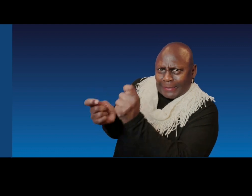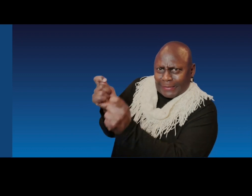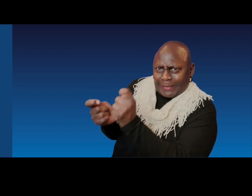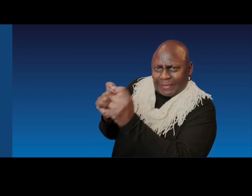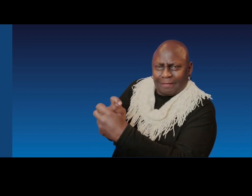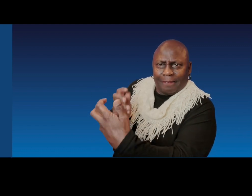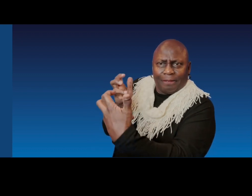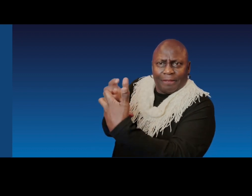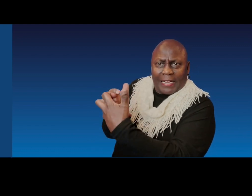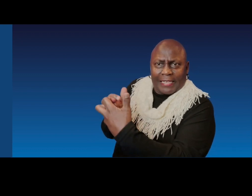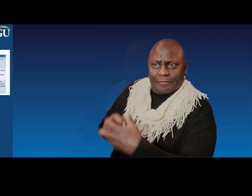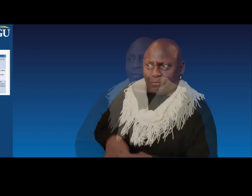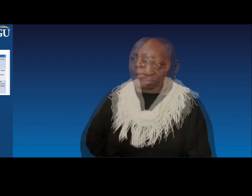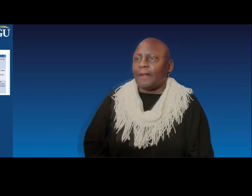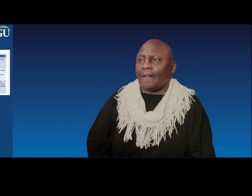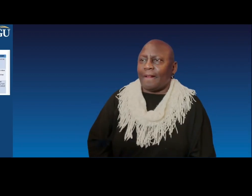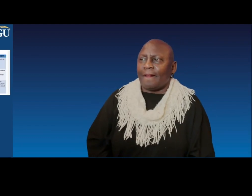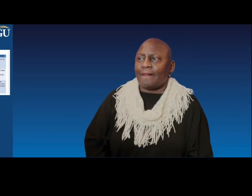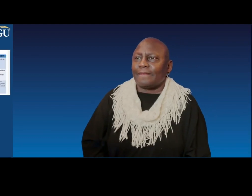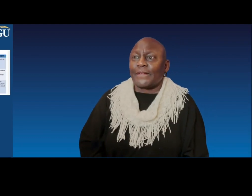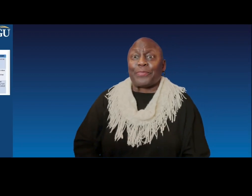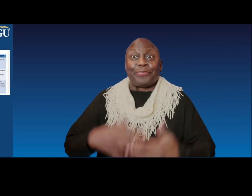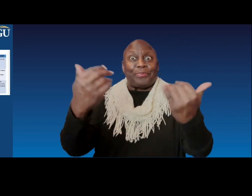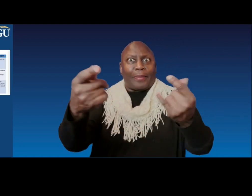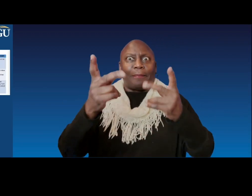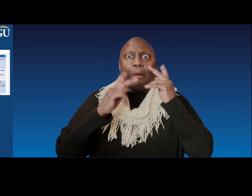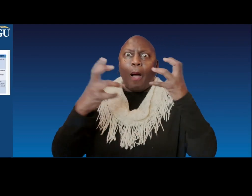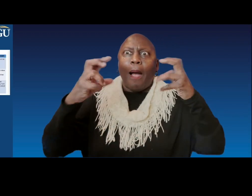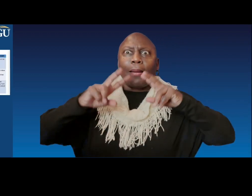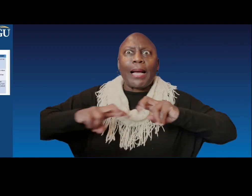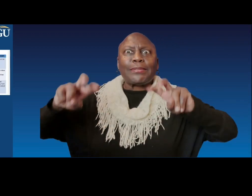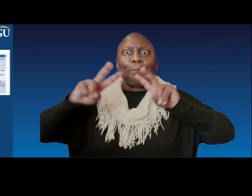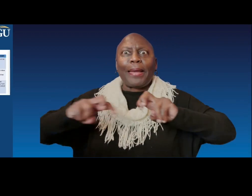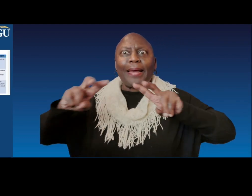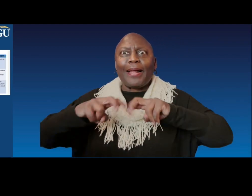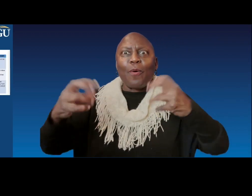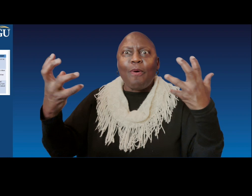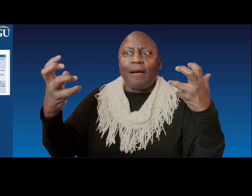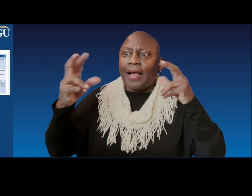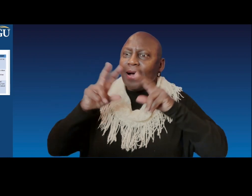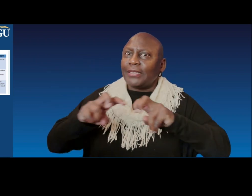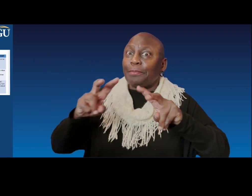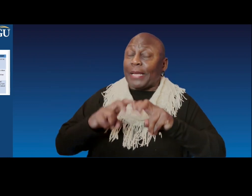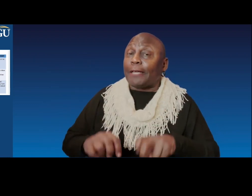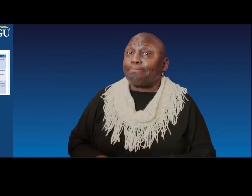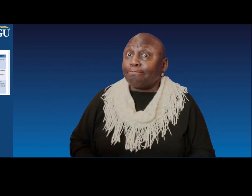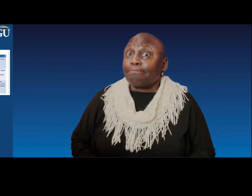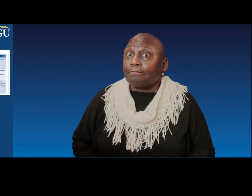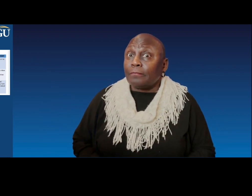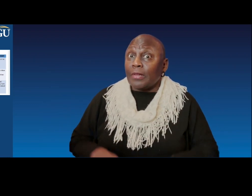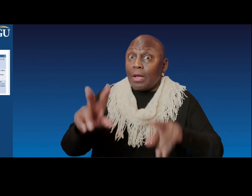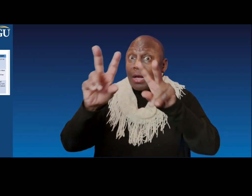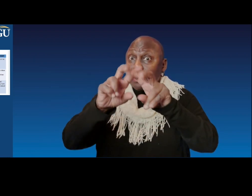I can easily work with, while others I have to make adaptations for. Now, people are always wanting assessments.